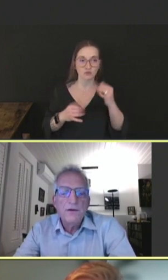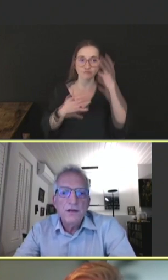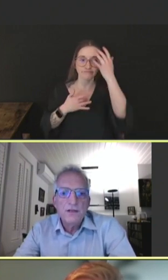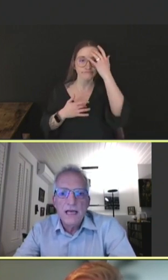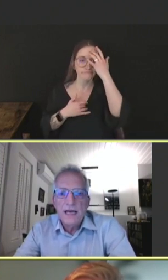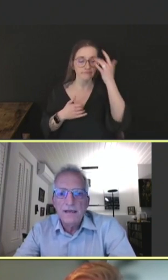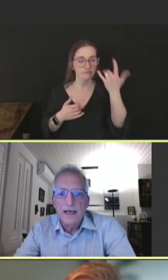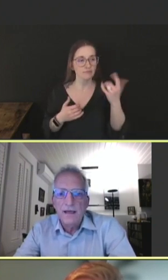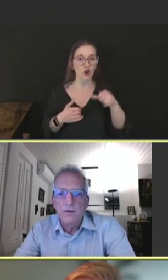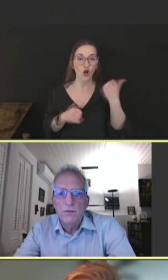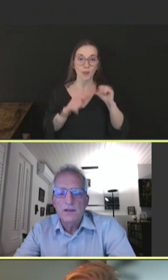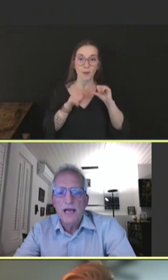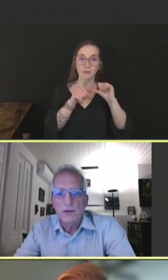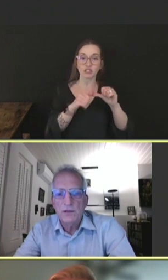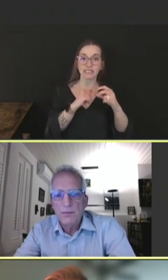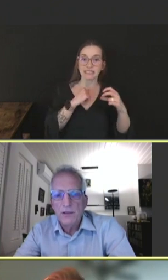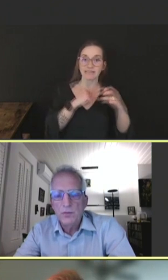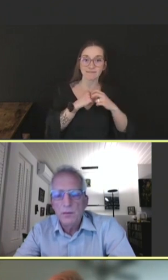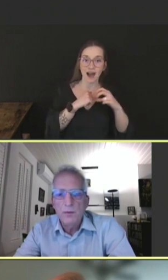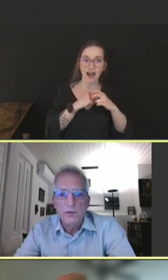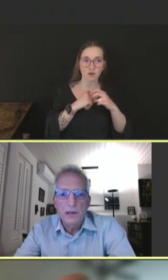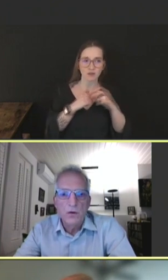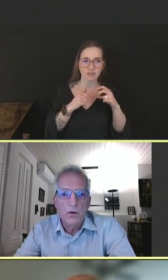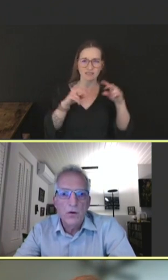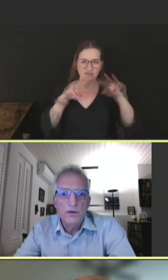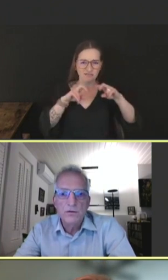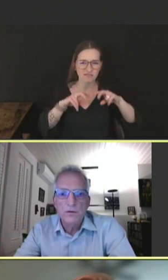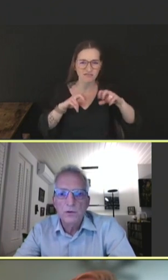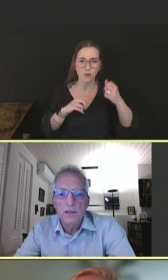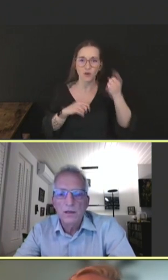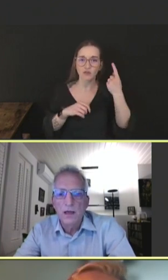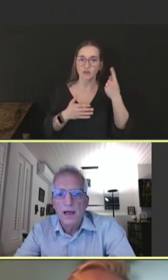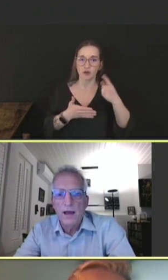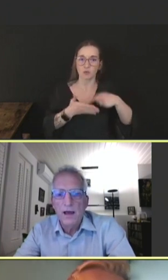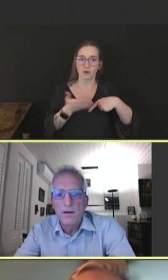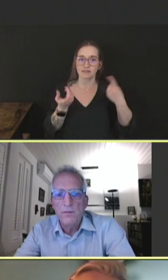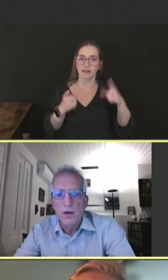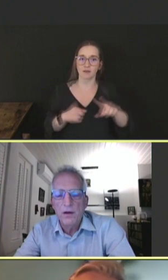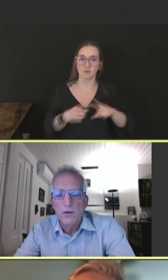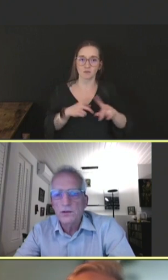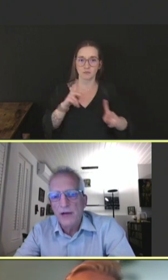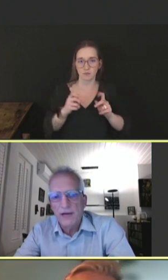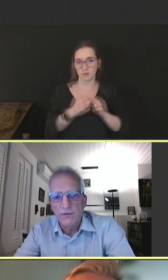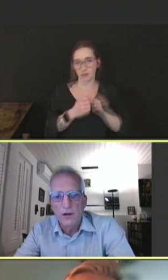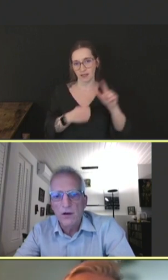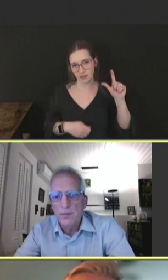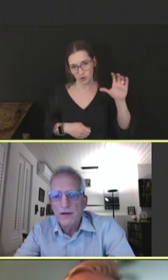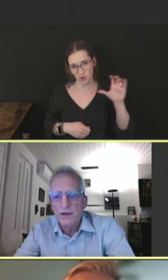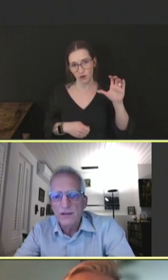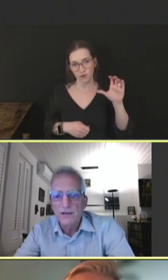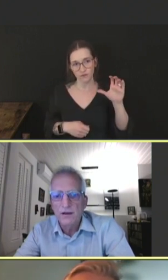know, understanding what's happening to people with Long-COVID will also have a lot of benefits